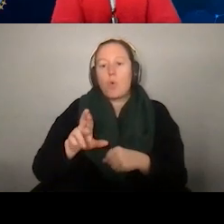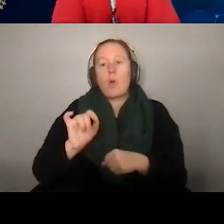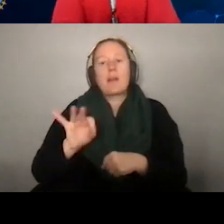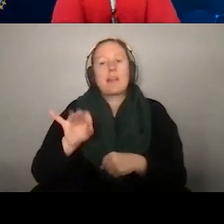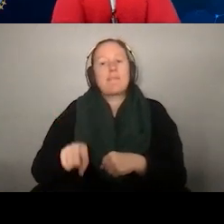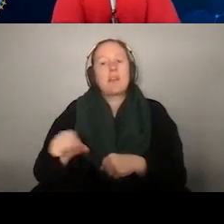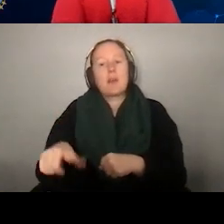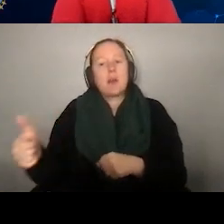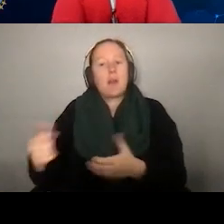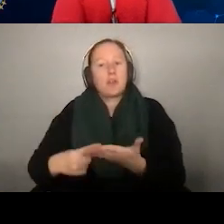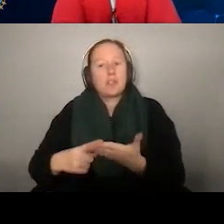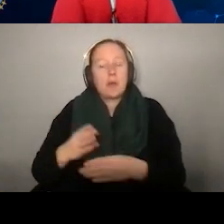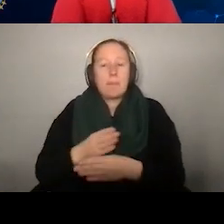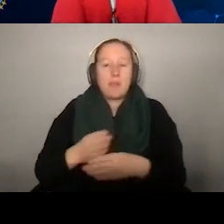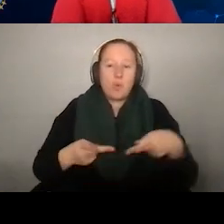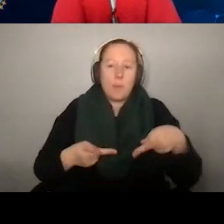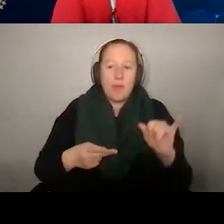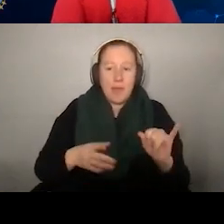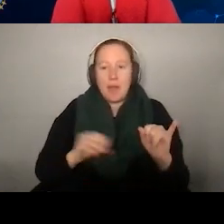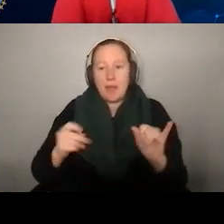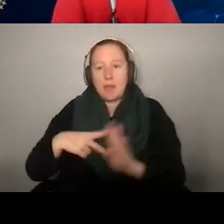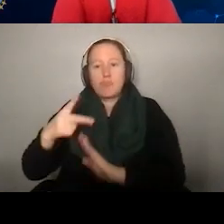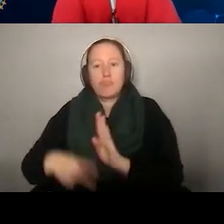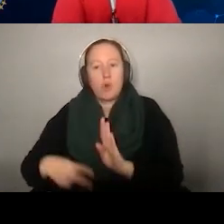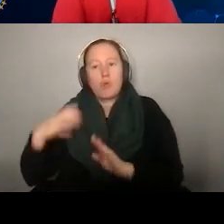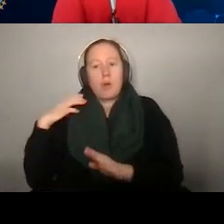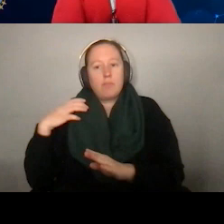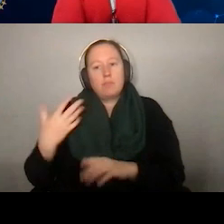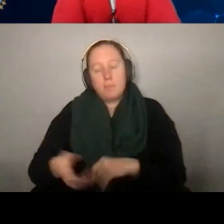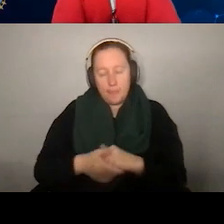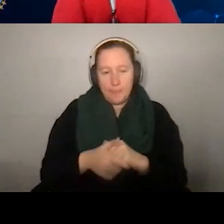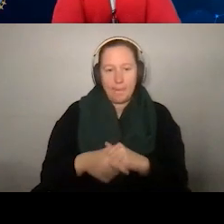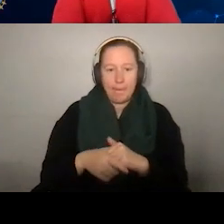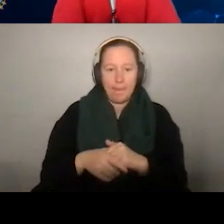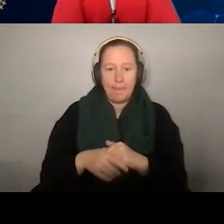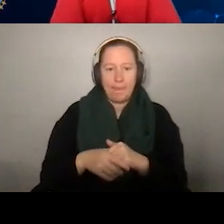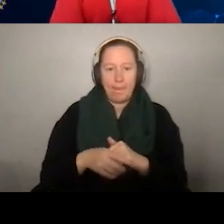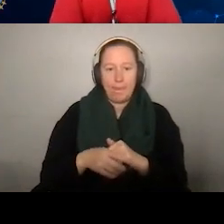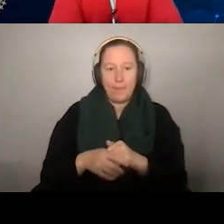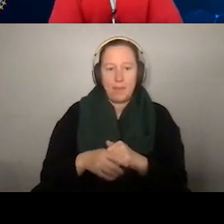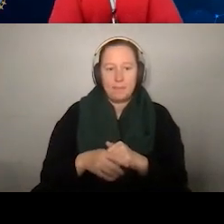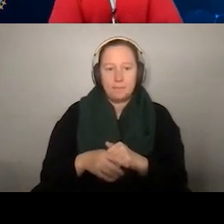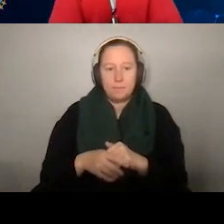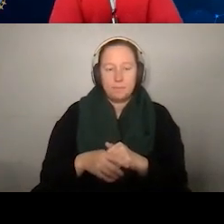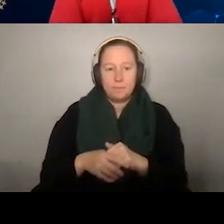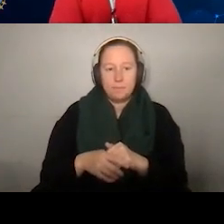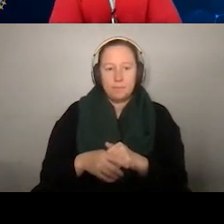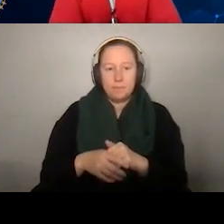between the PI and the program official. Our newest post award